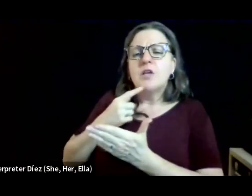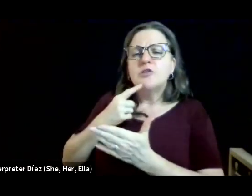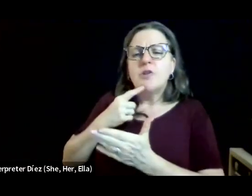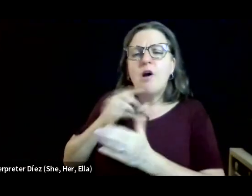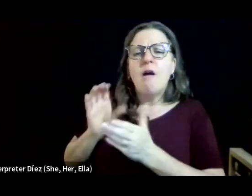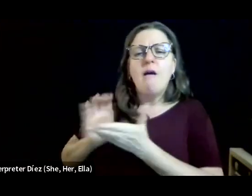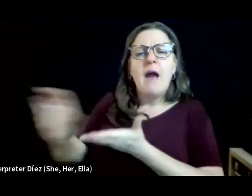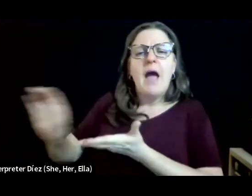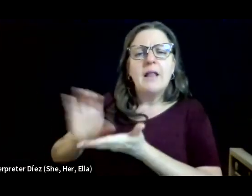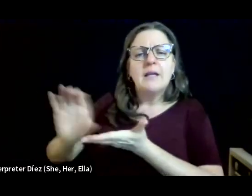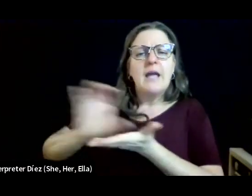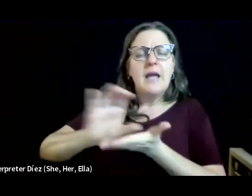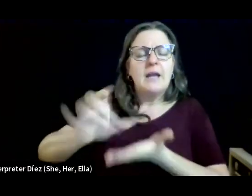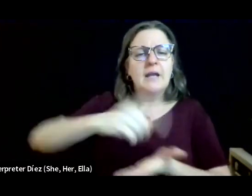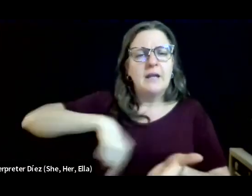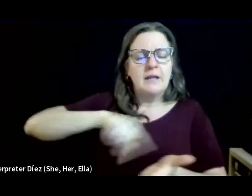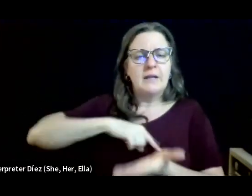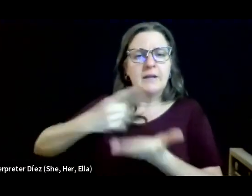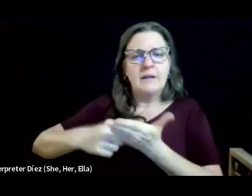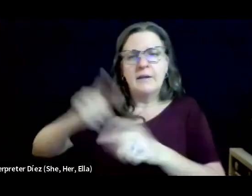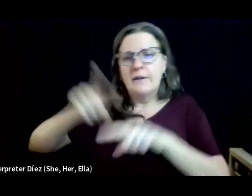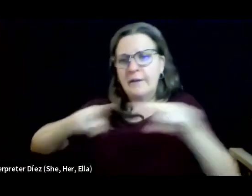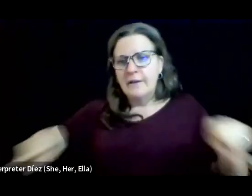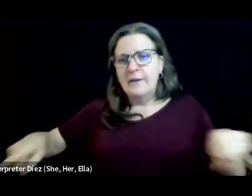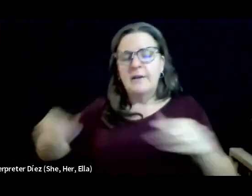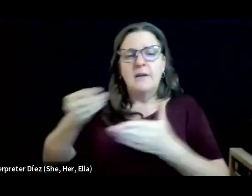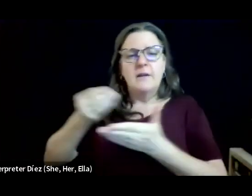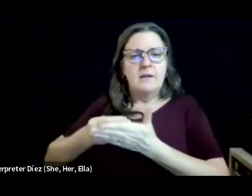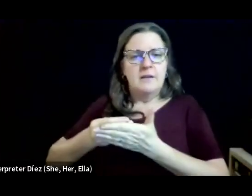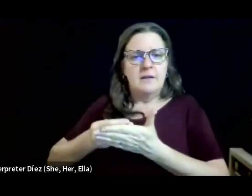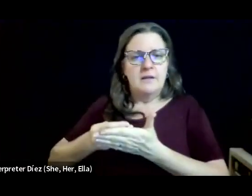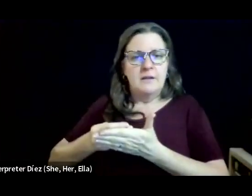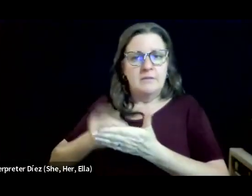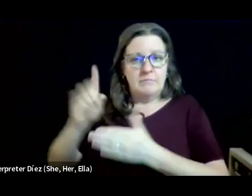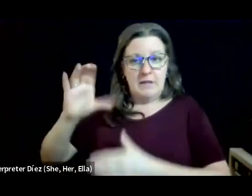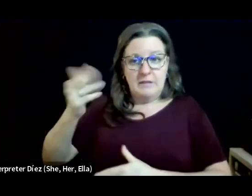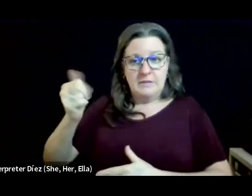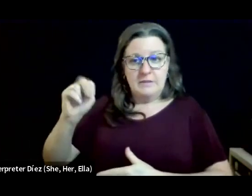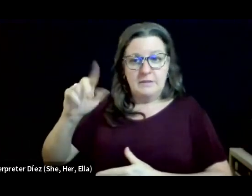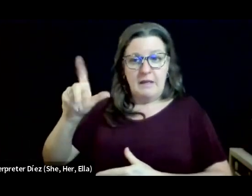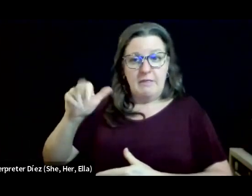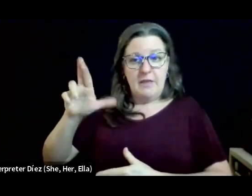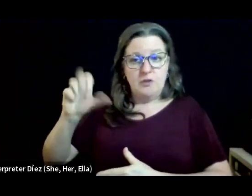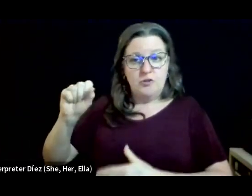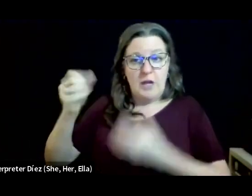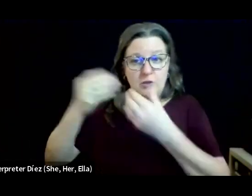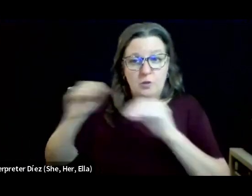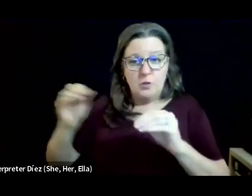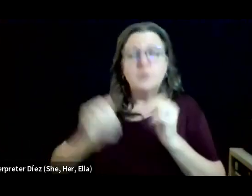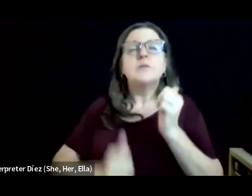Uh, we talked about all these different funds, is it from the Chancellor's office? The majority of them are through the Chancellor's office.